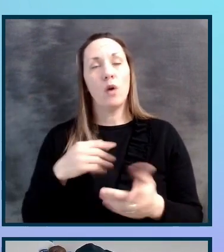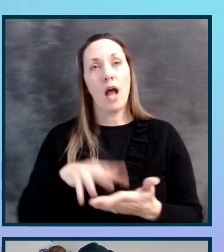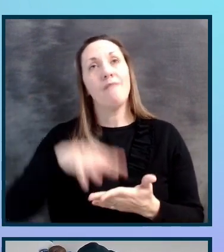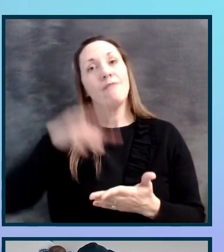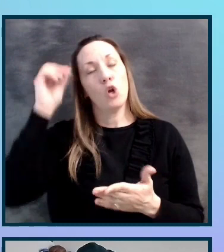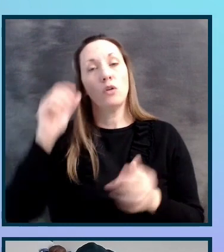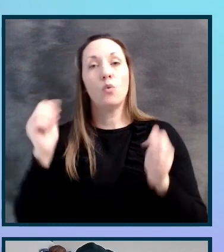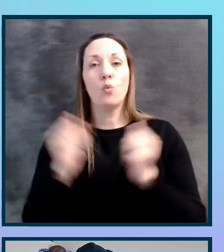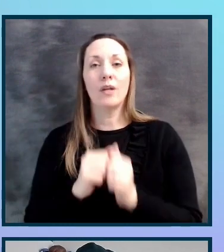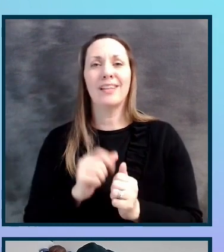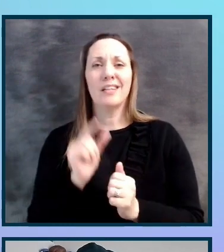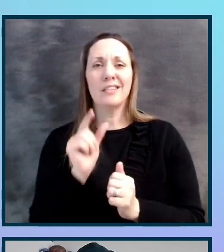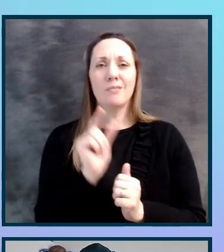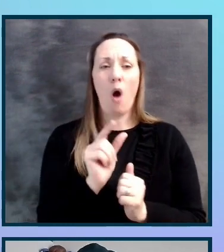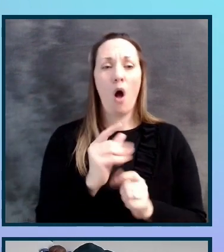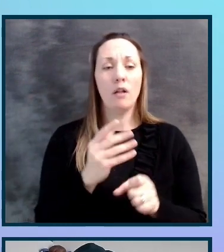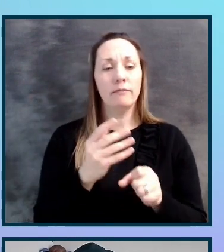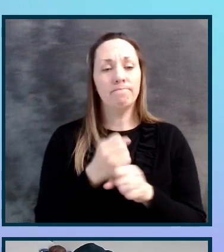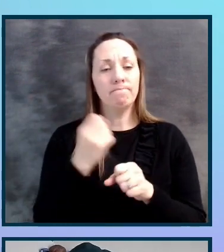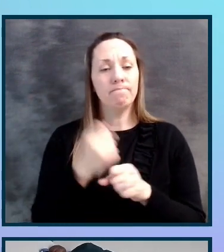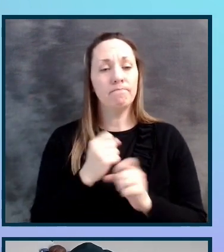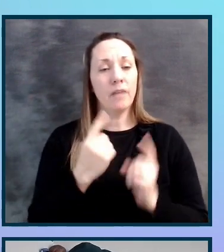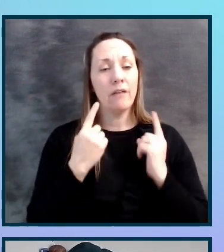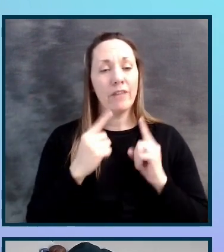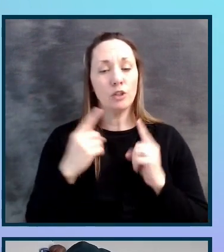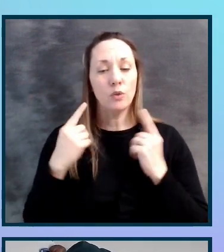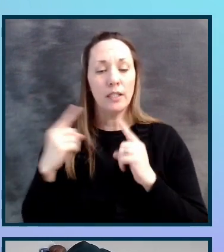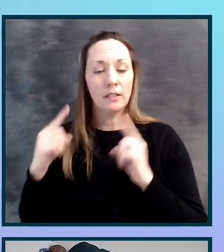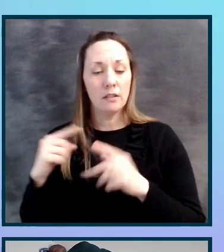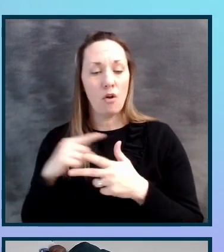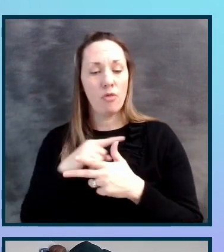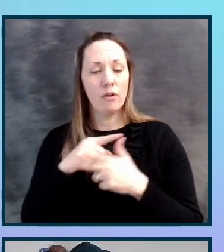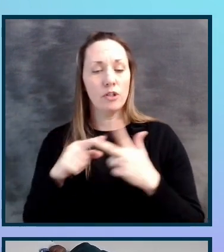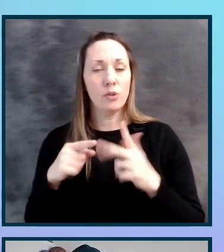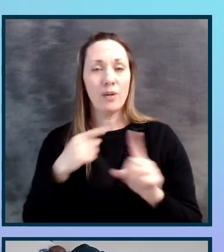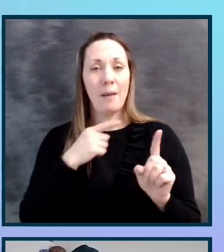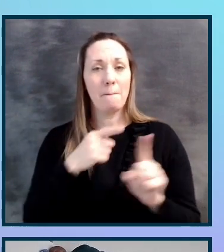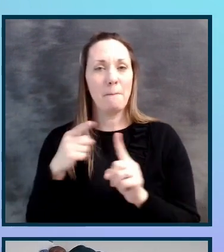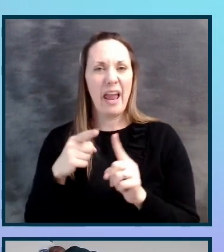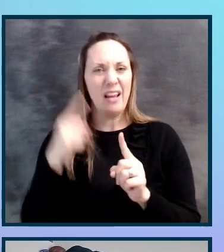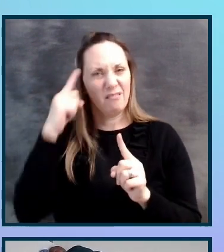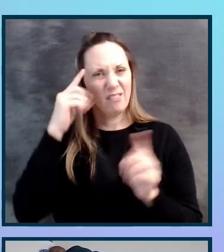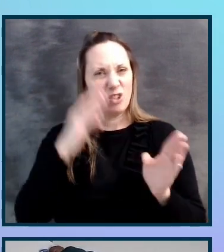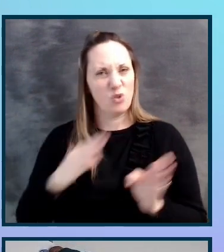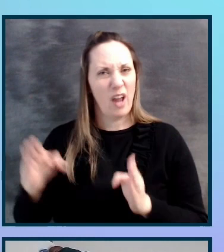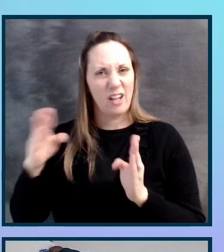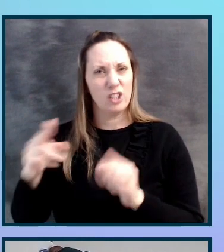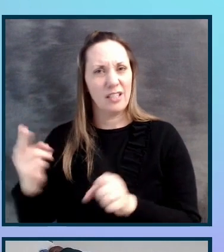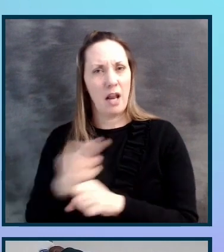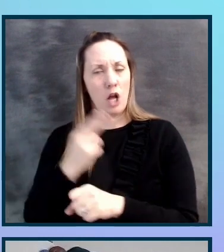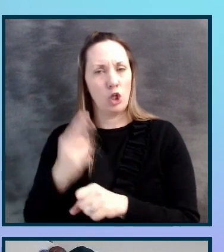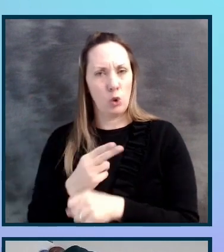with these small wins is there's really three main strategies that I've used in my time at State Farm, DQ